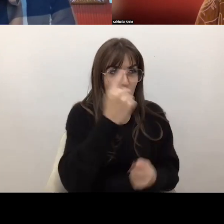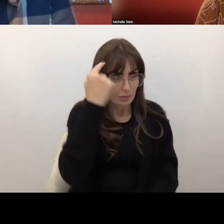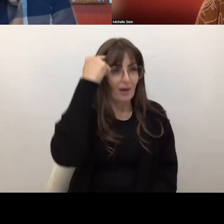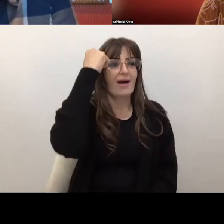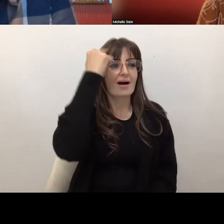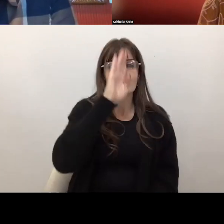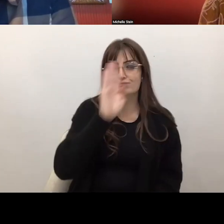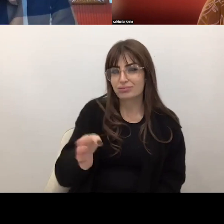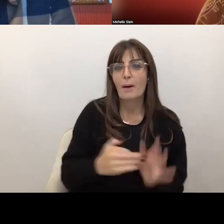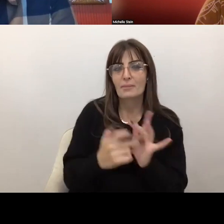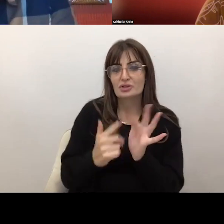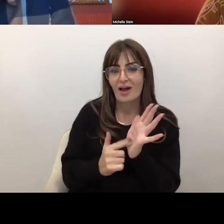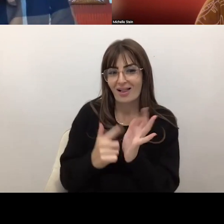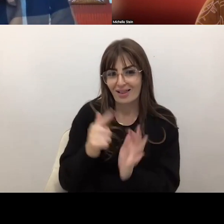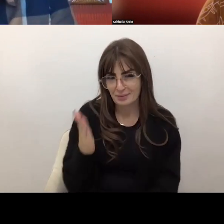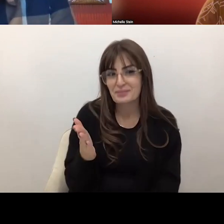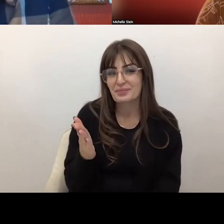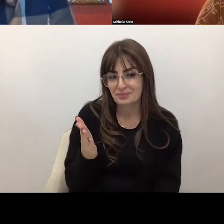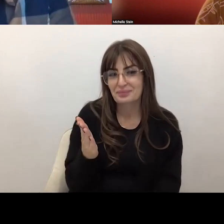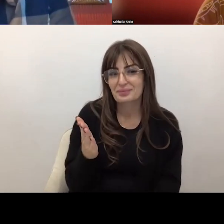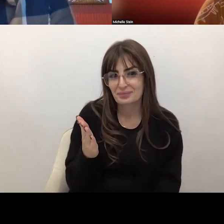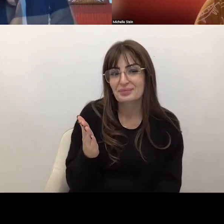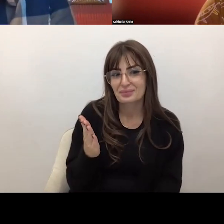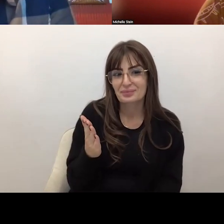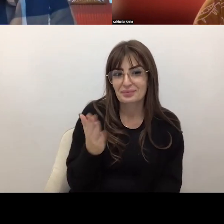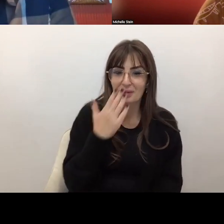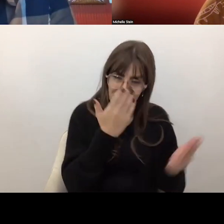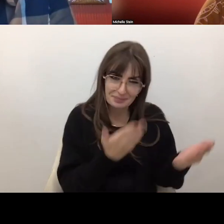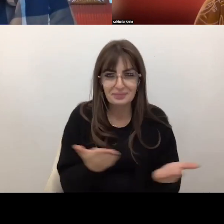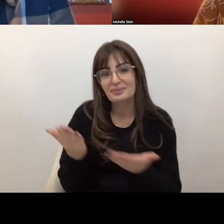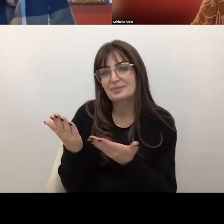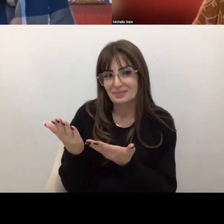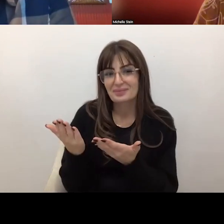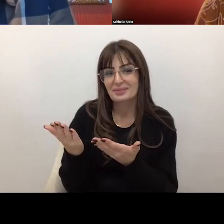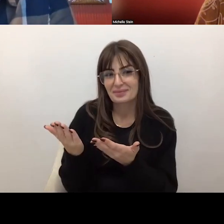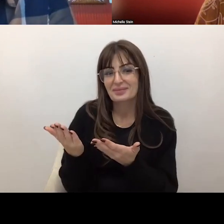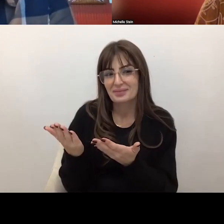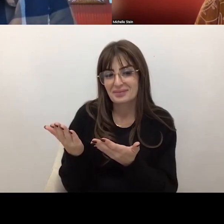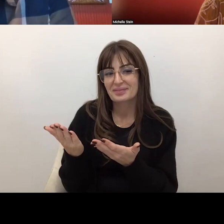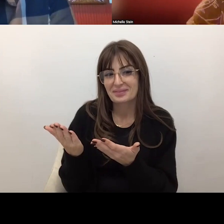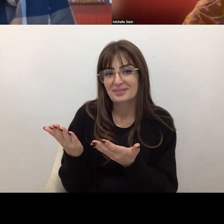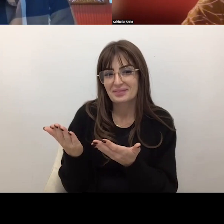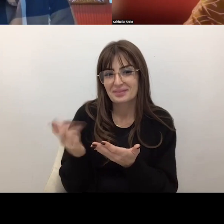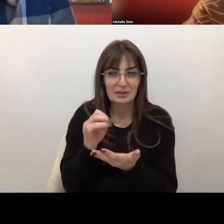was Michelle. And so, I would like to hand over to Michelle, without introduction because I